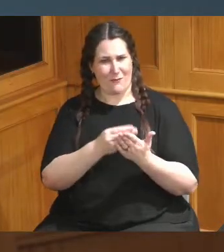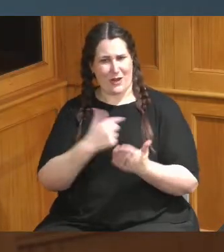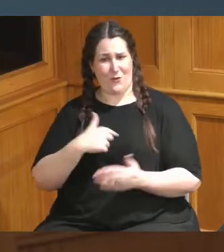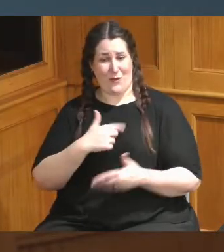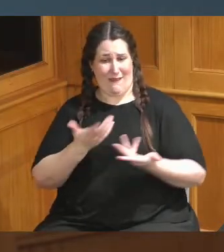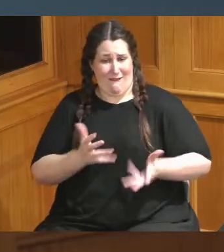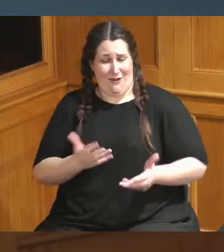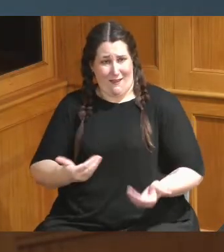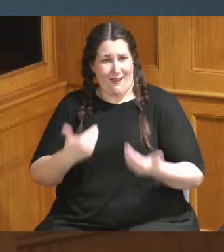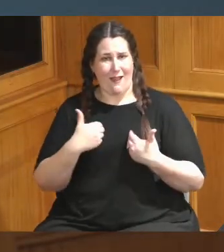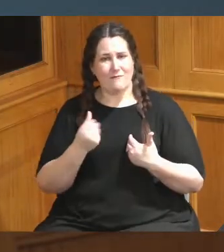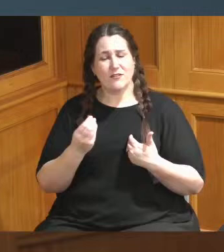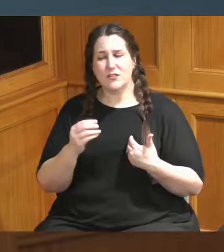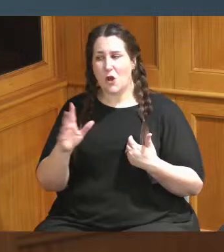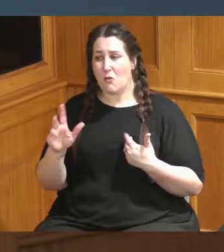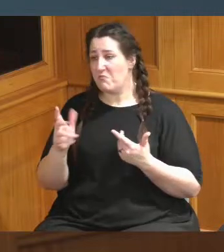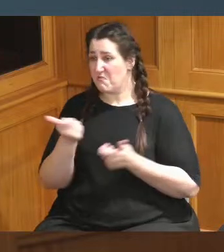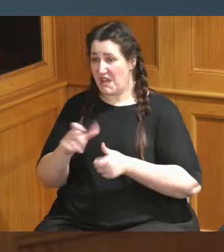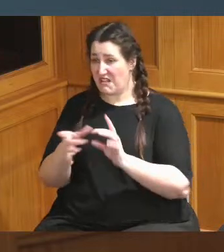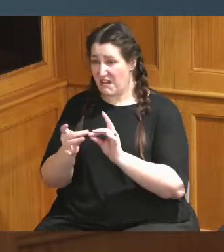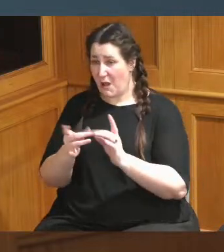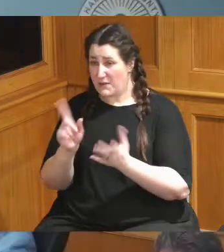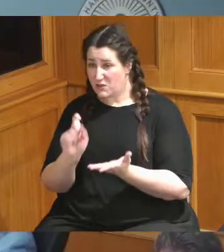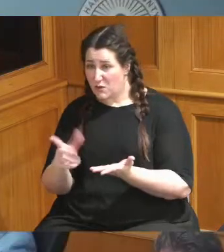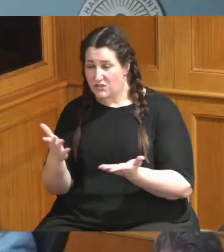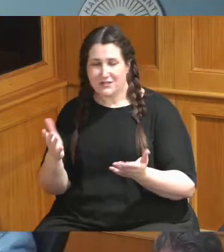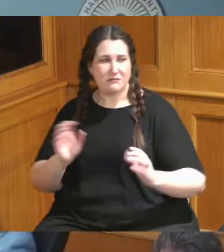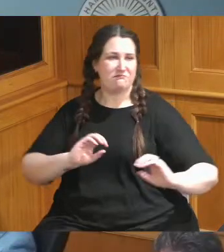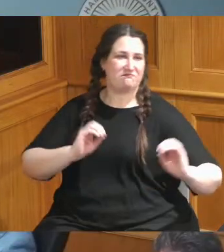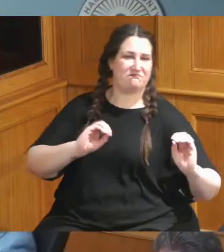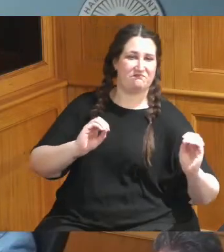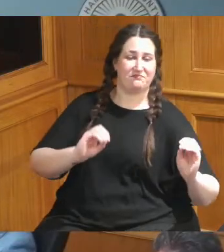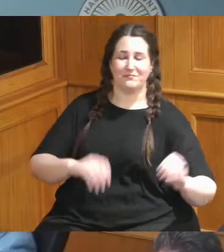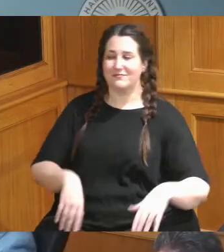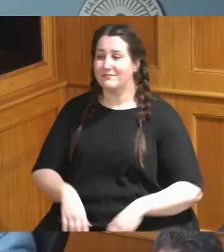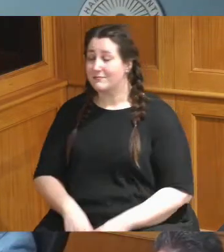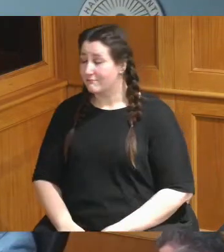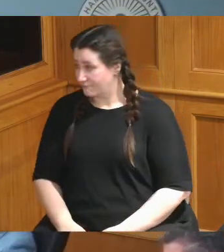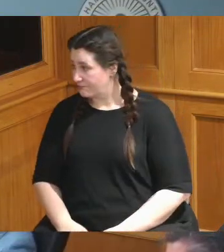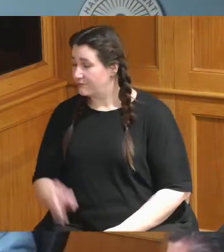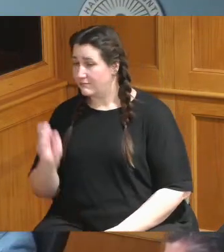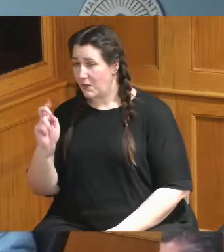I'll open it up for any comments or questions. No questions. Okay. I'd like to make a motion to